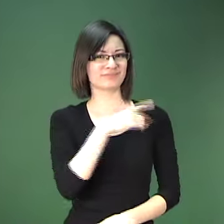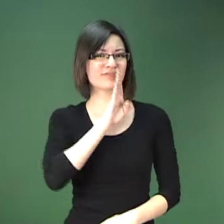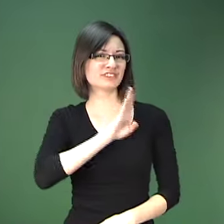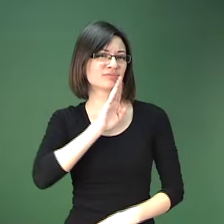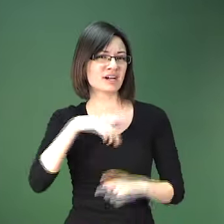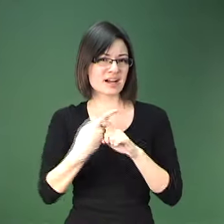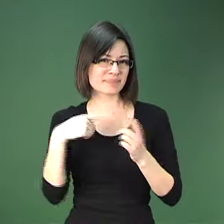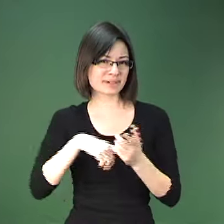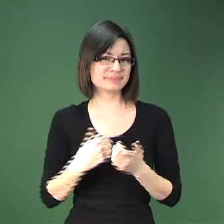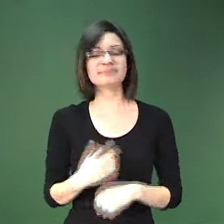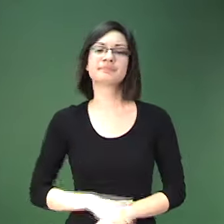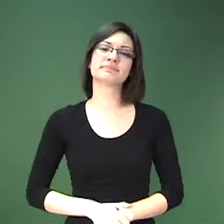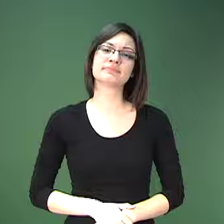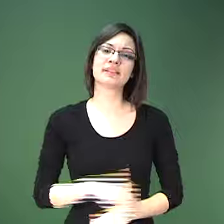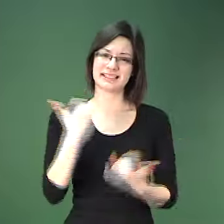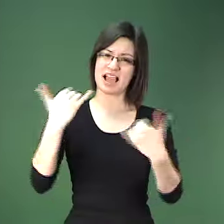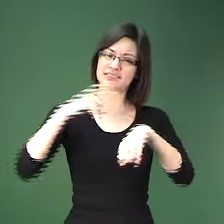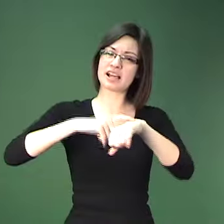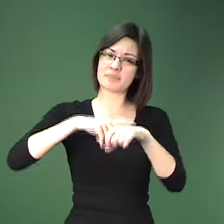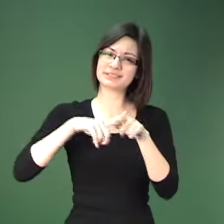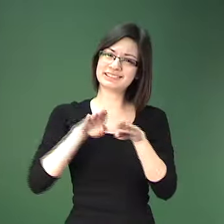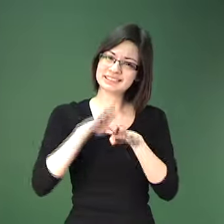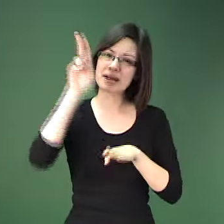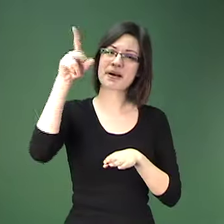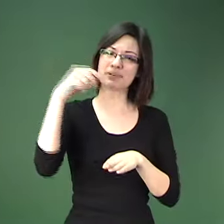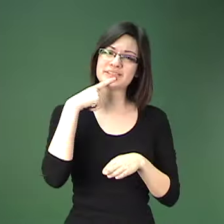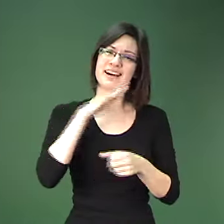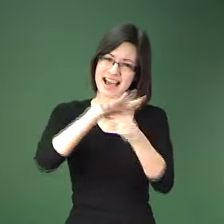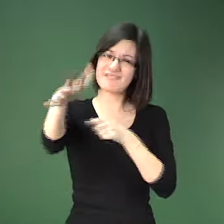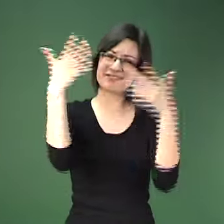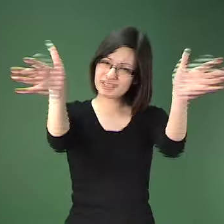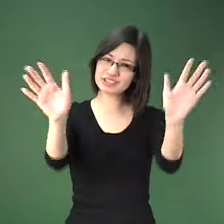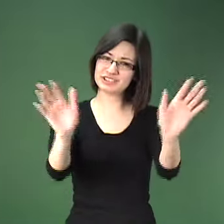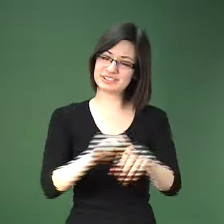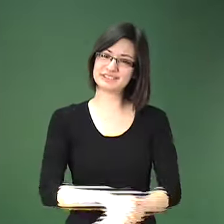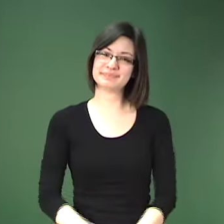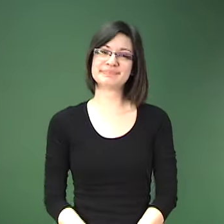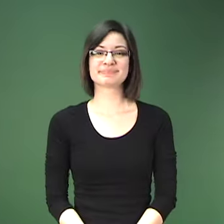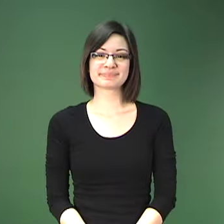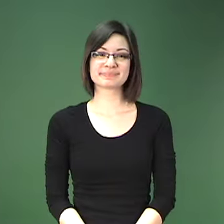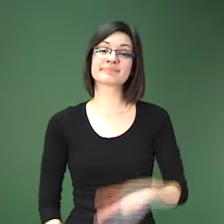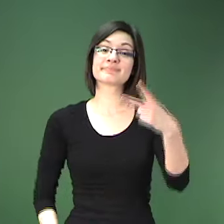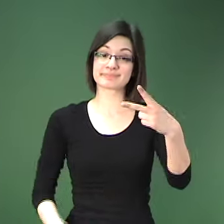We are all very frustrated about this. It is time to step up and say enough!